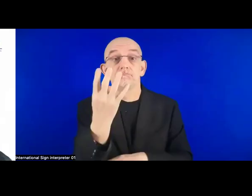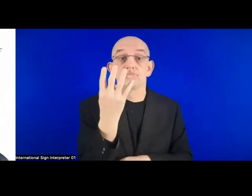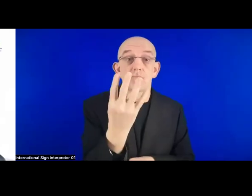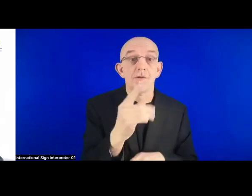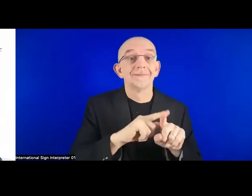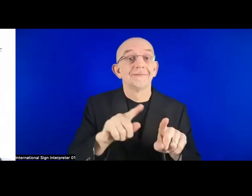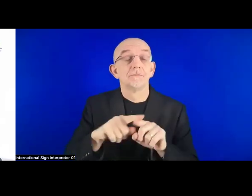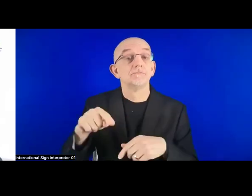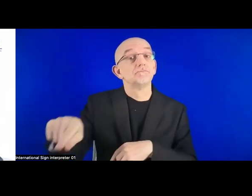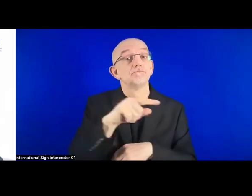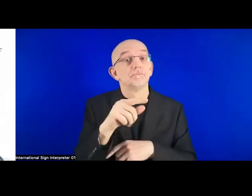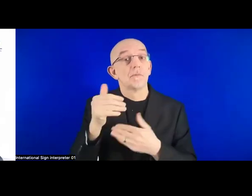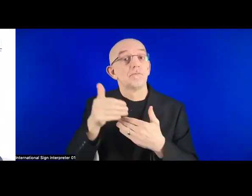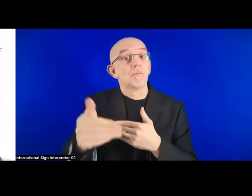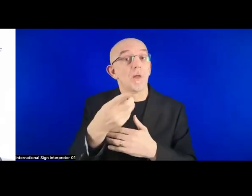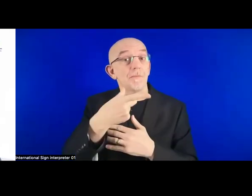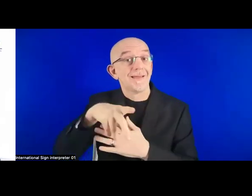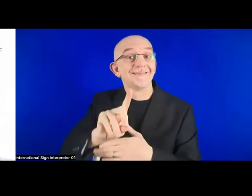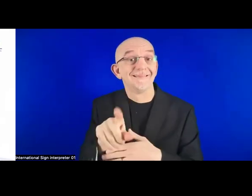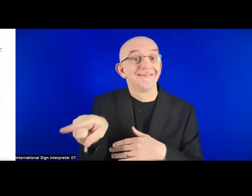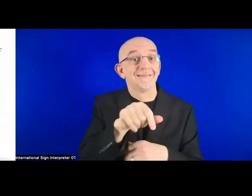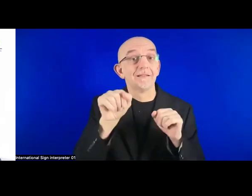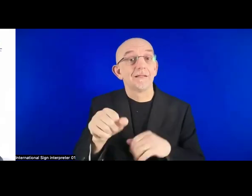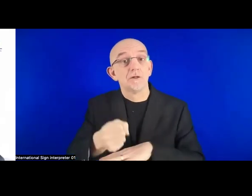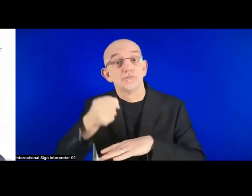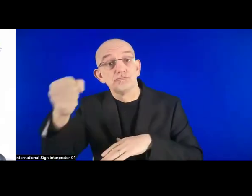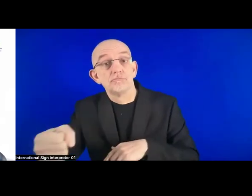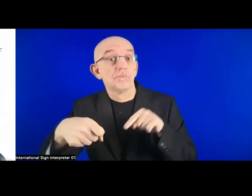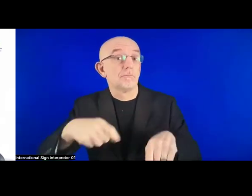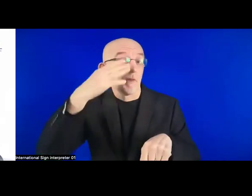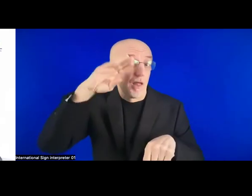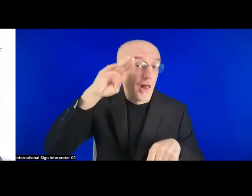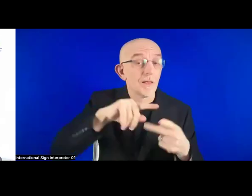so as I mentioned earlier, we'd previously recruited two fellows in call one.